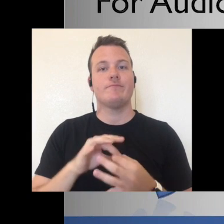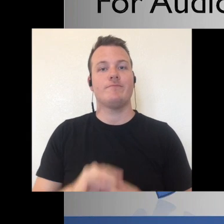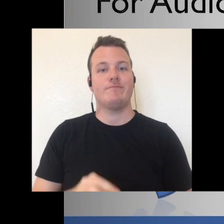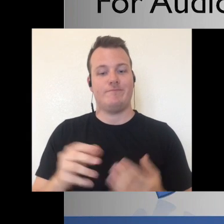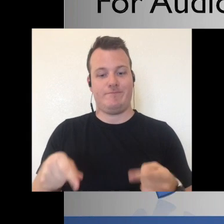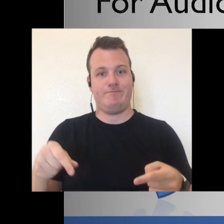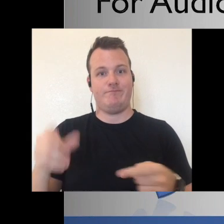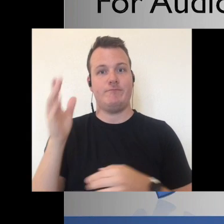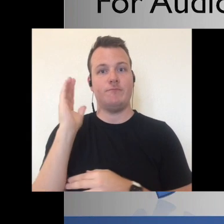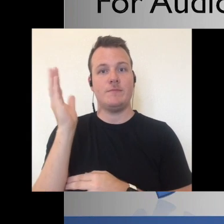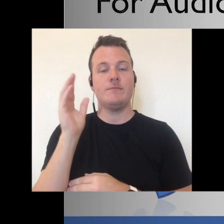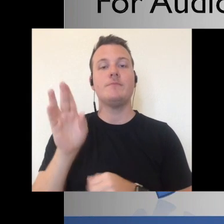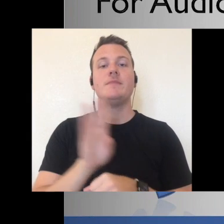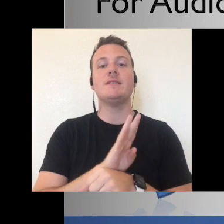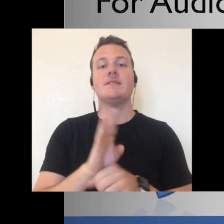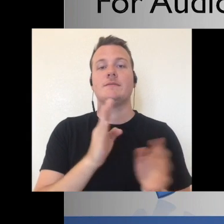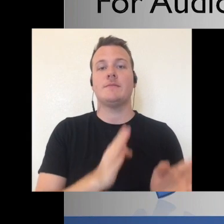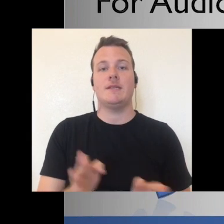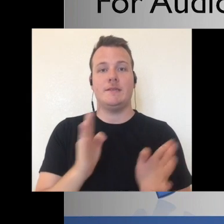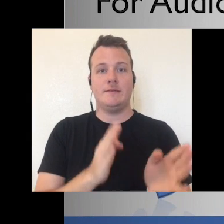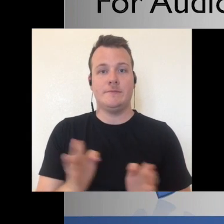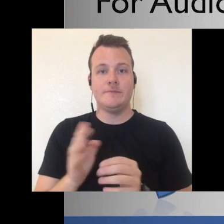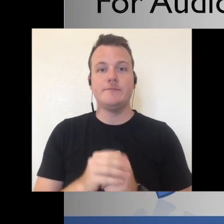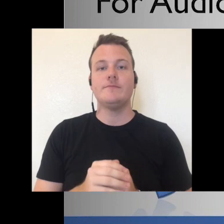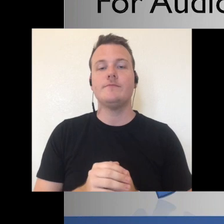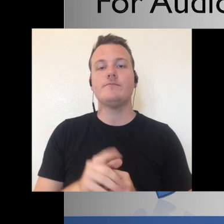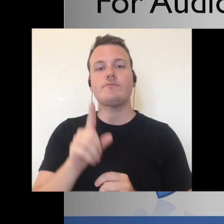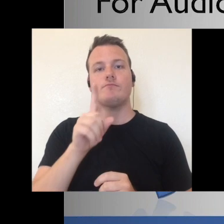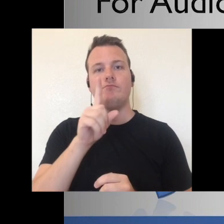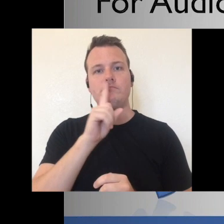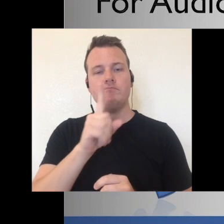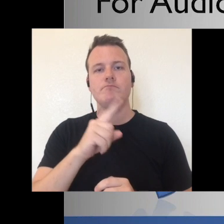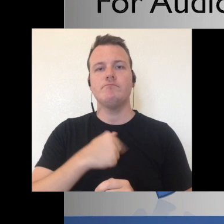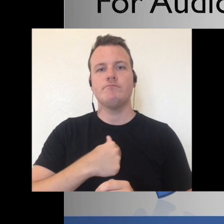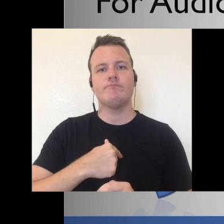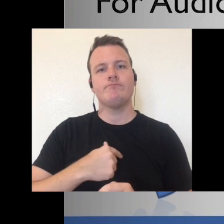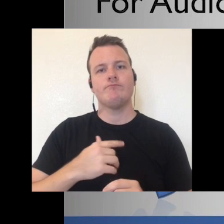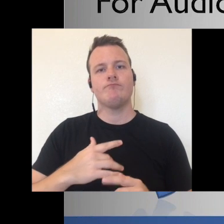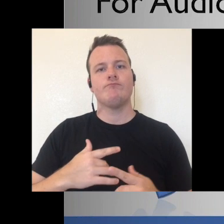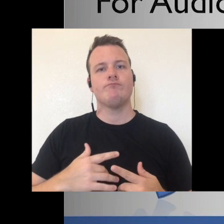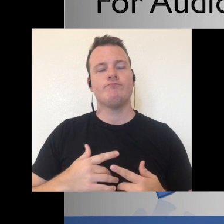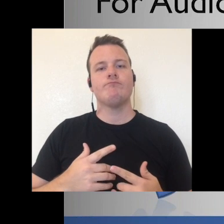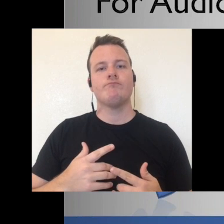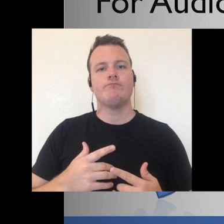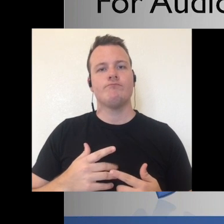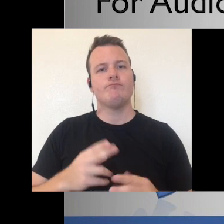business planning. It is also my distinct pleasure to introduce today's course